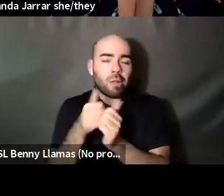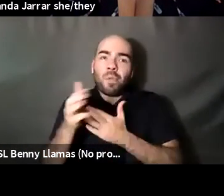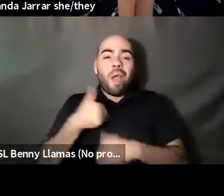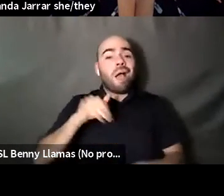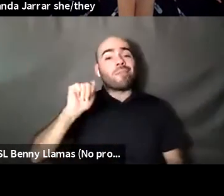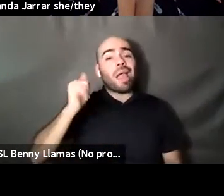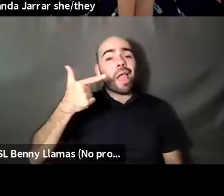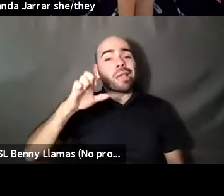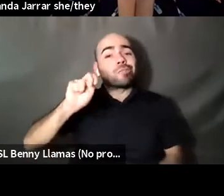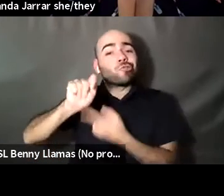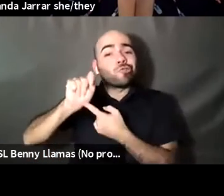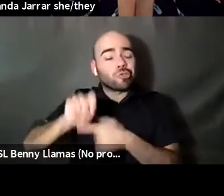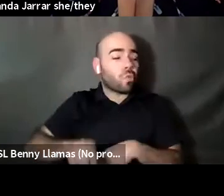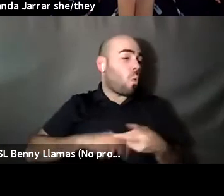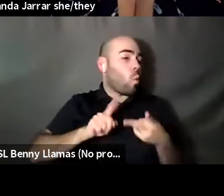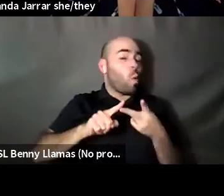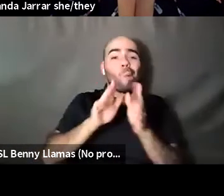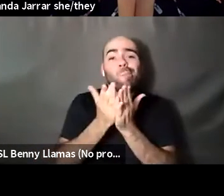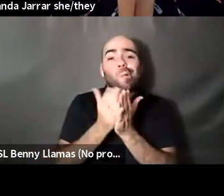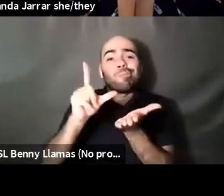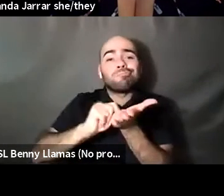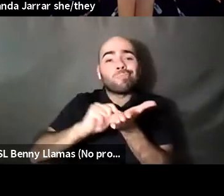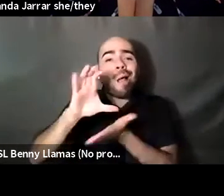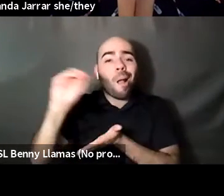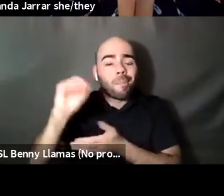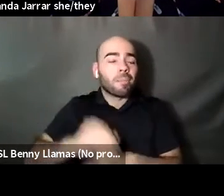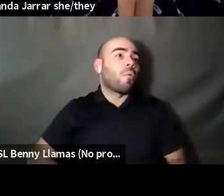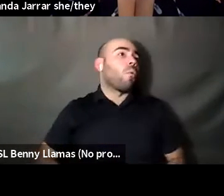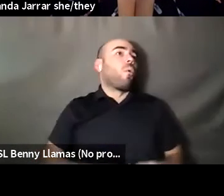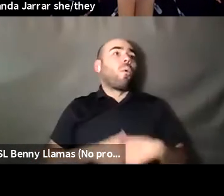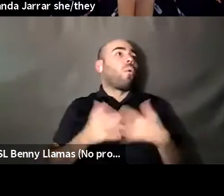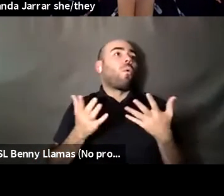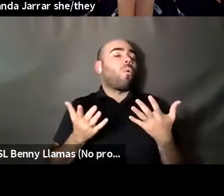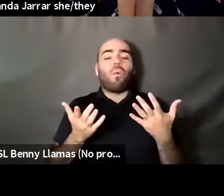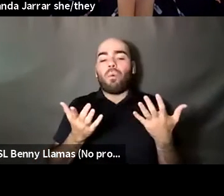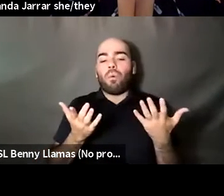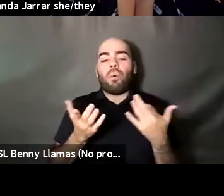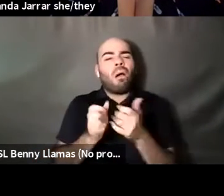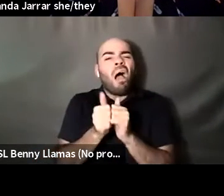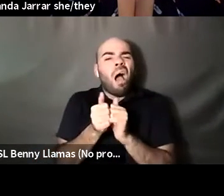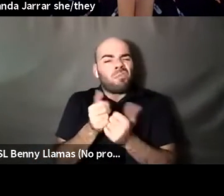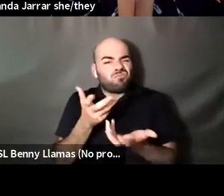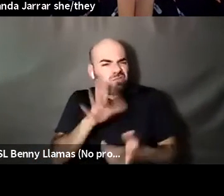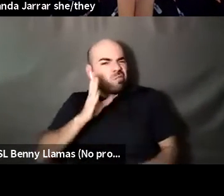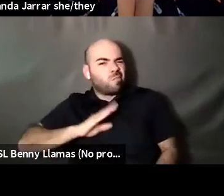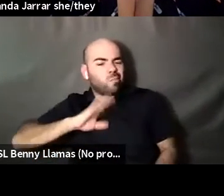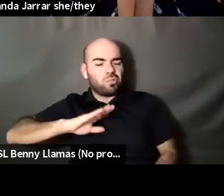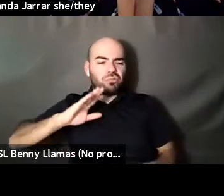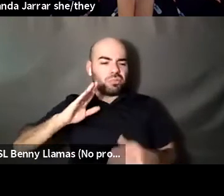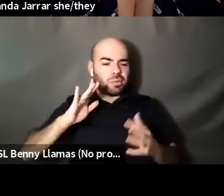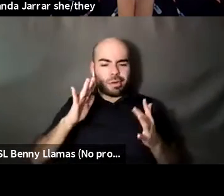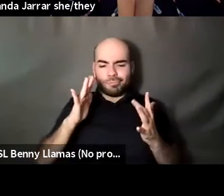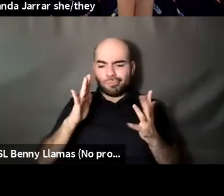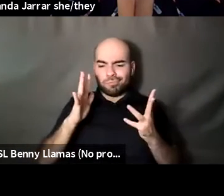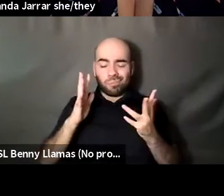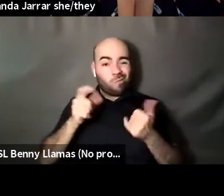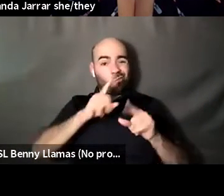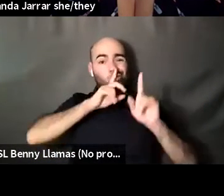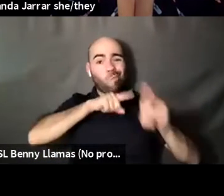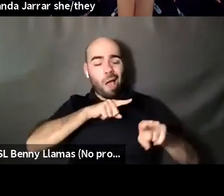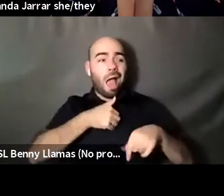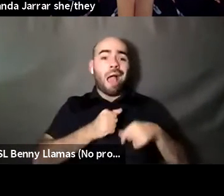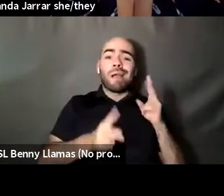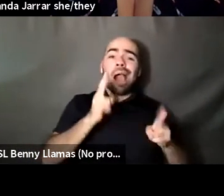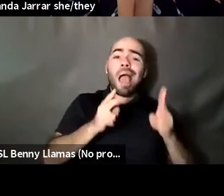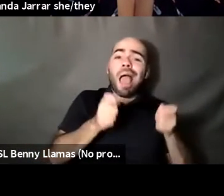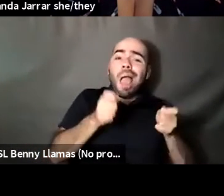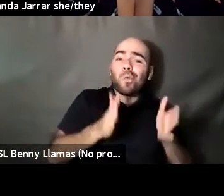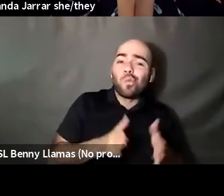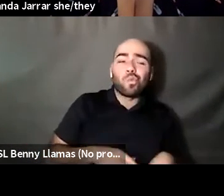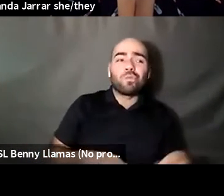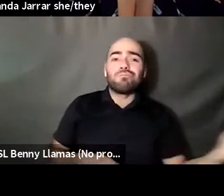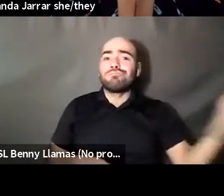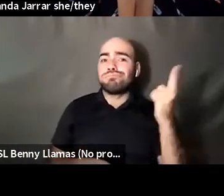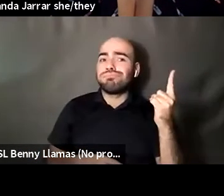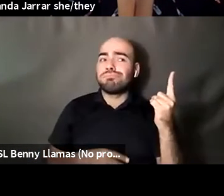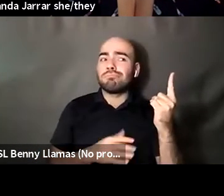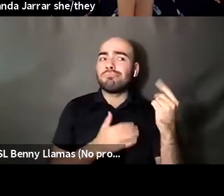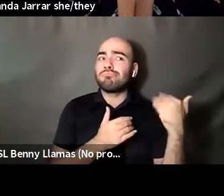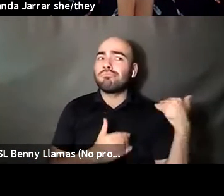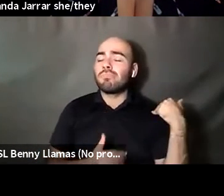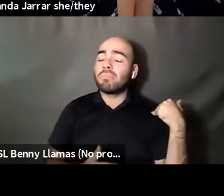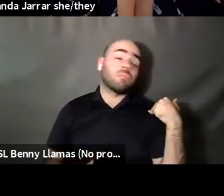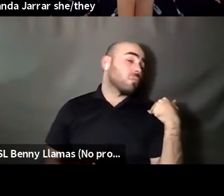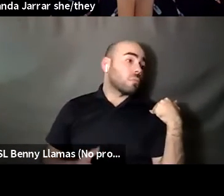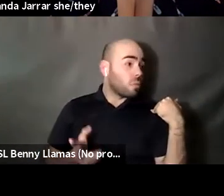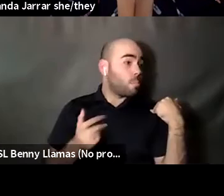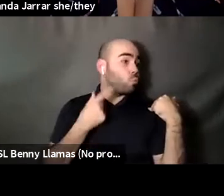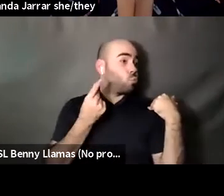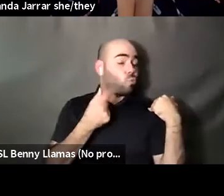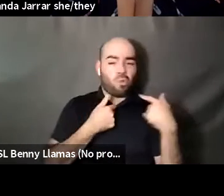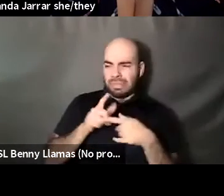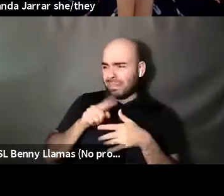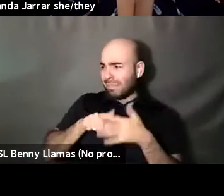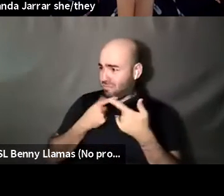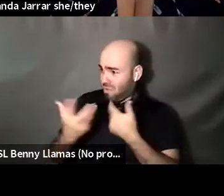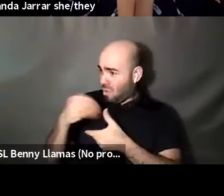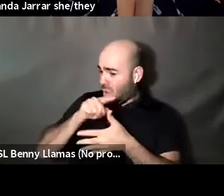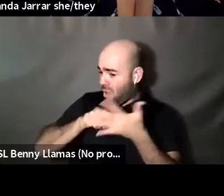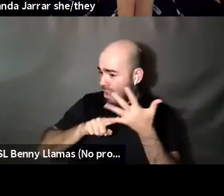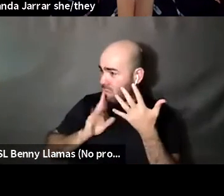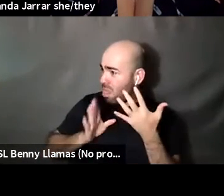Kenyon Farrow (he/him/his): Or you know book publishers and and how do you, you know, do you have situations where you have to, you know, respond to editors essentially about a you know what you choose to include in your work and and how have you negotiated those kinds of pushes